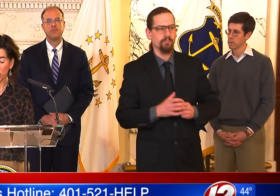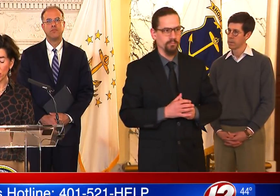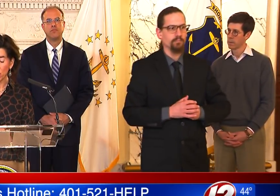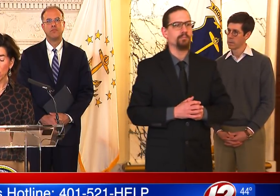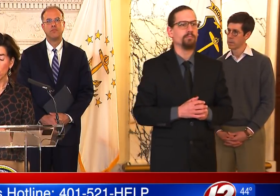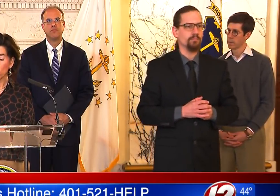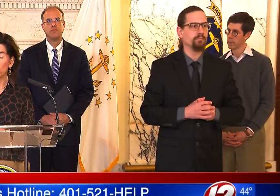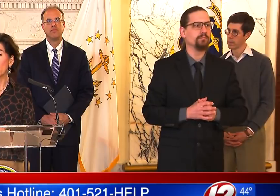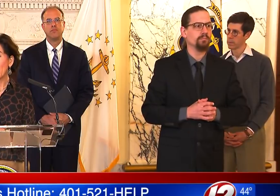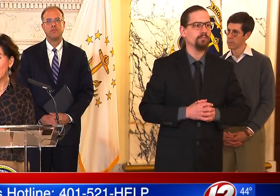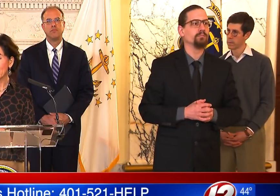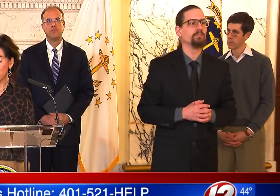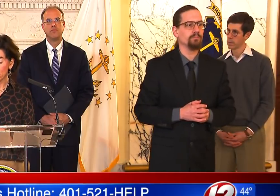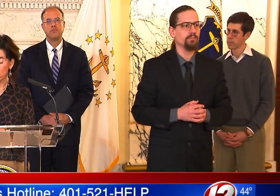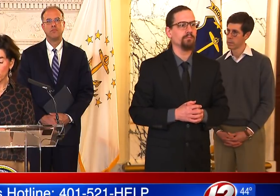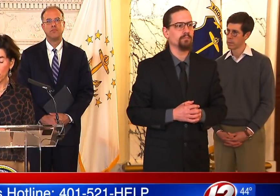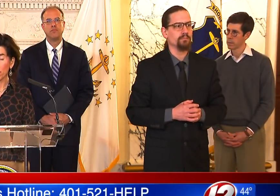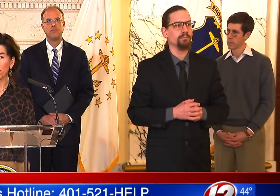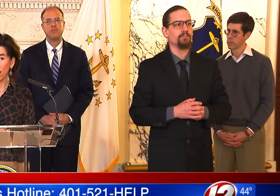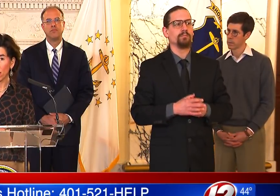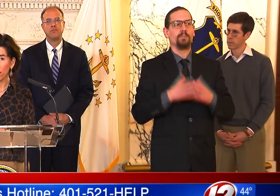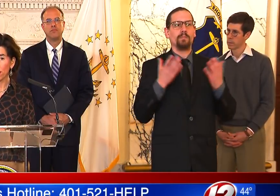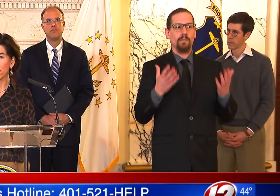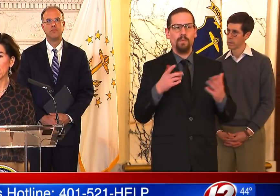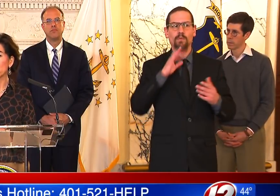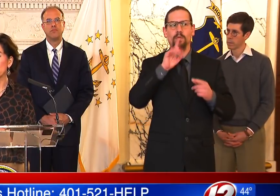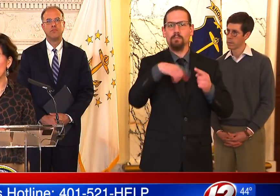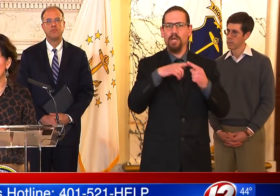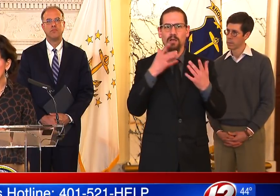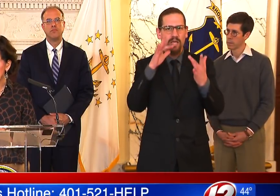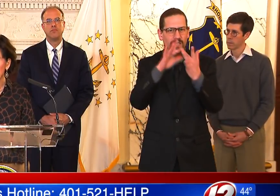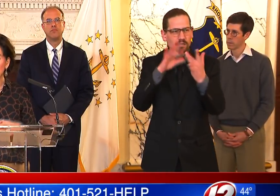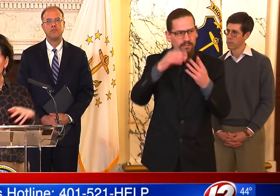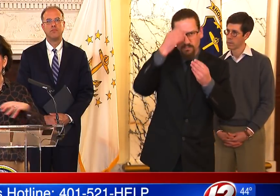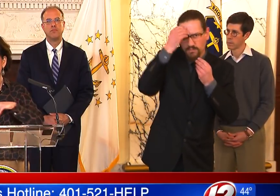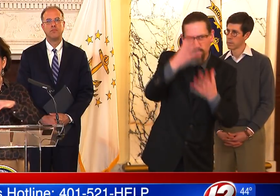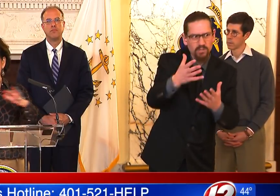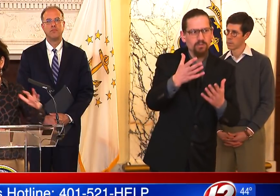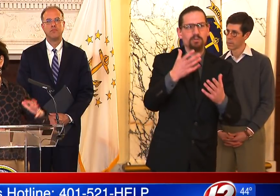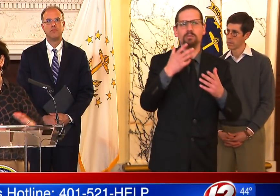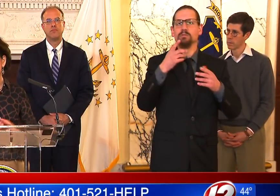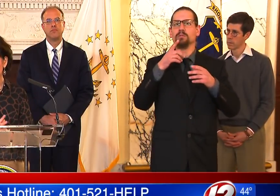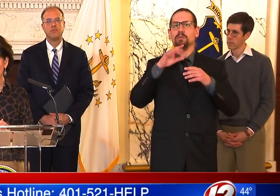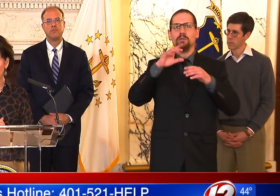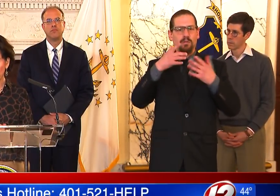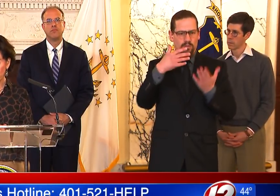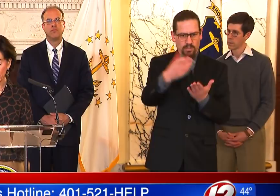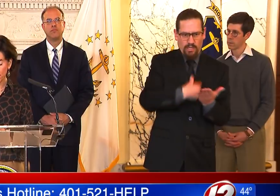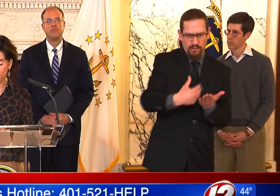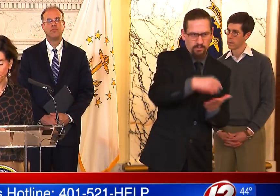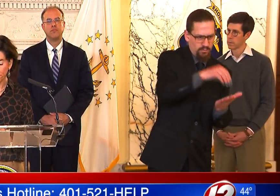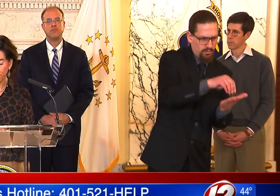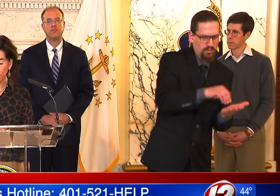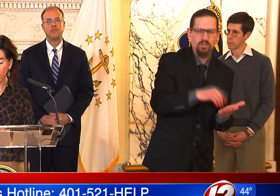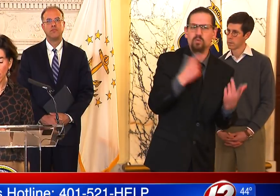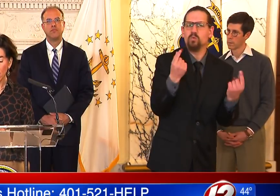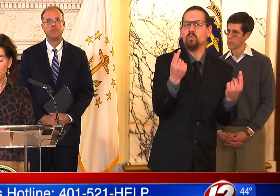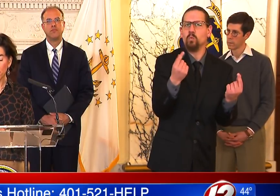DAYS. NATIONAL GUARD WILL ASK DRIVERS TO PROVIDE CONTACT INFORMATION WHICH WILL BE PASSED ON TO THE